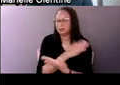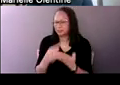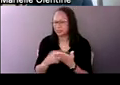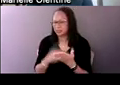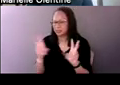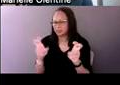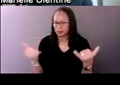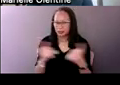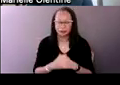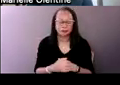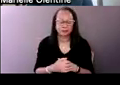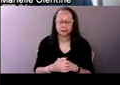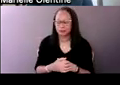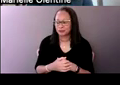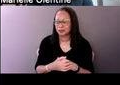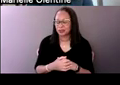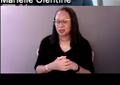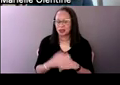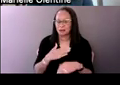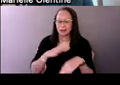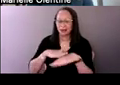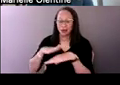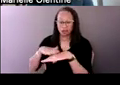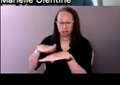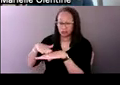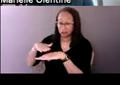True/False, and then I also met the artistic director